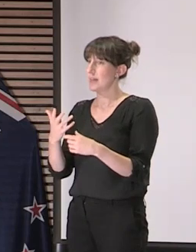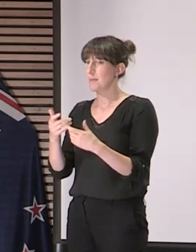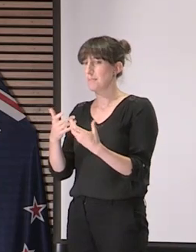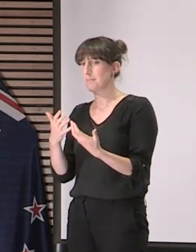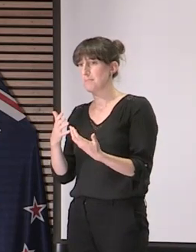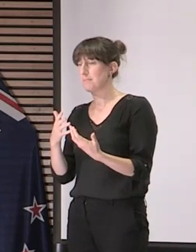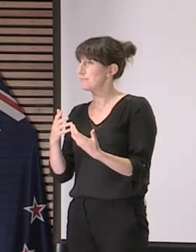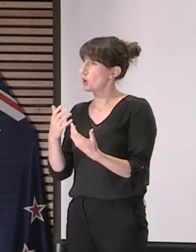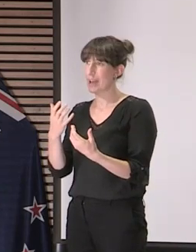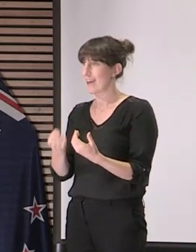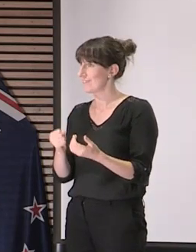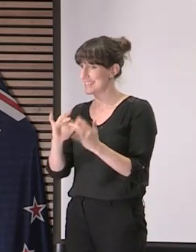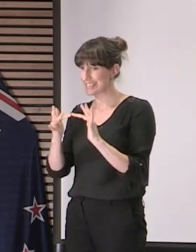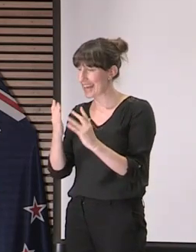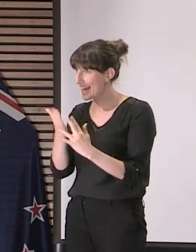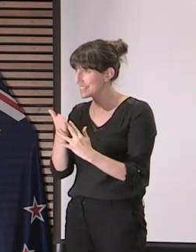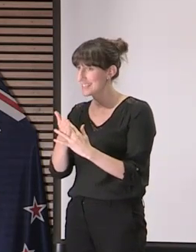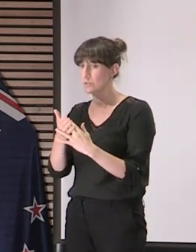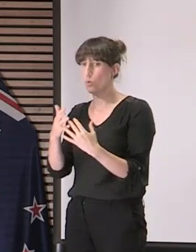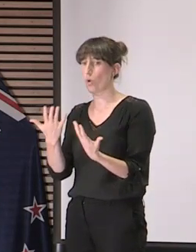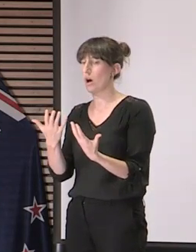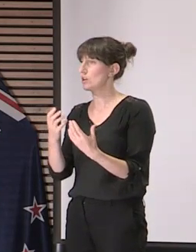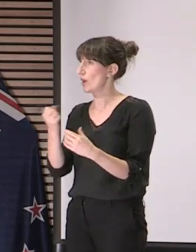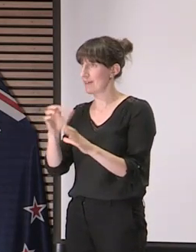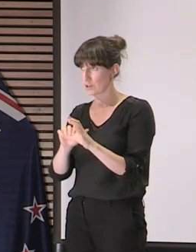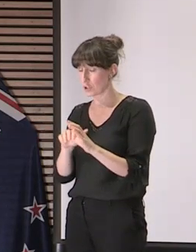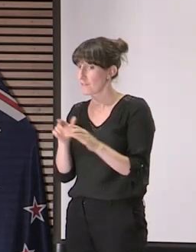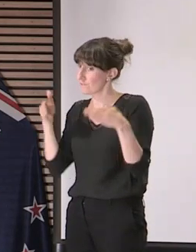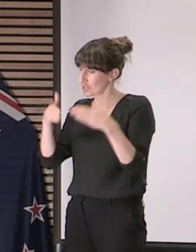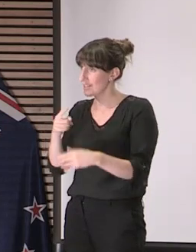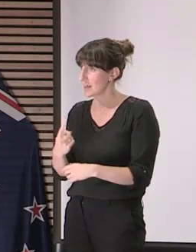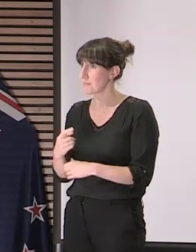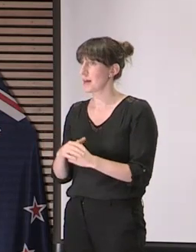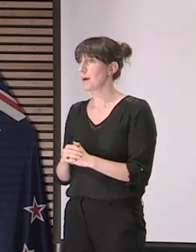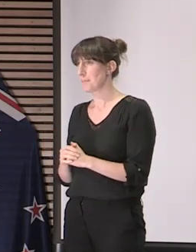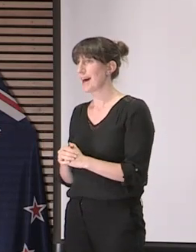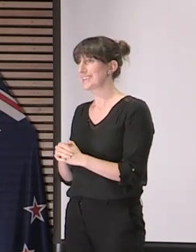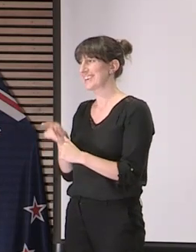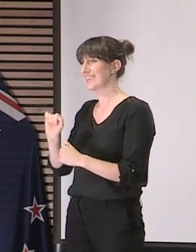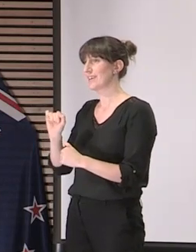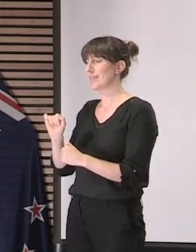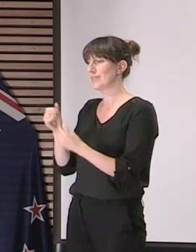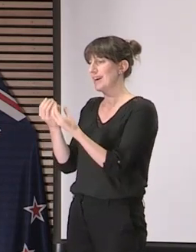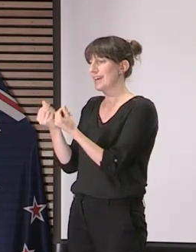internet connectively in the household? Some case, that's easier to remedy than others.